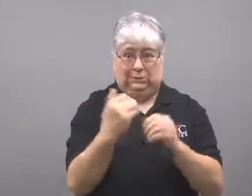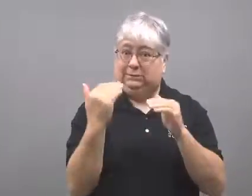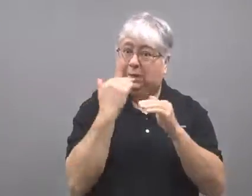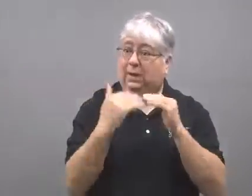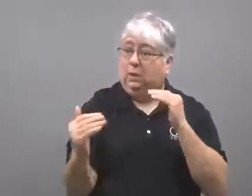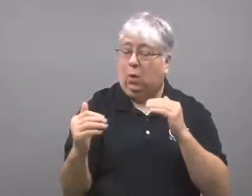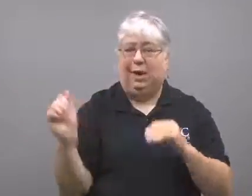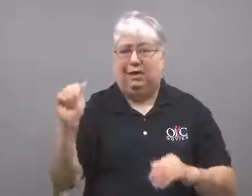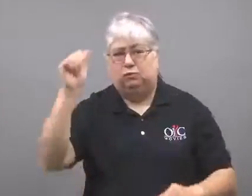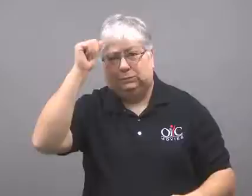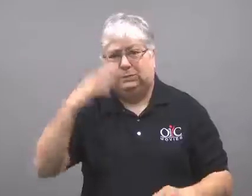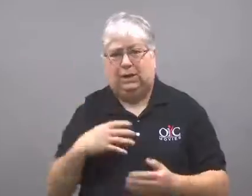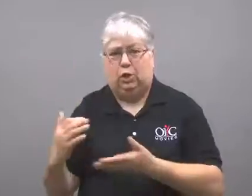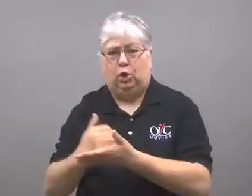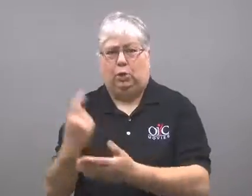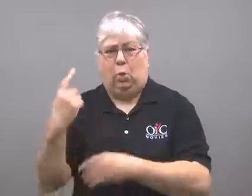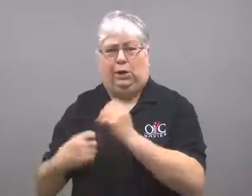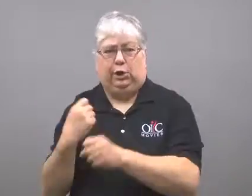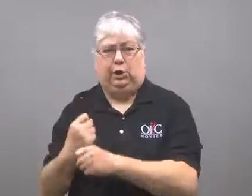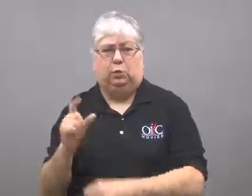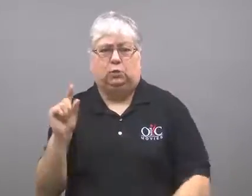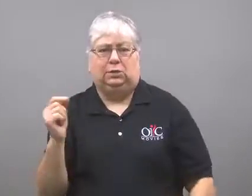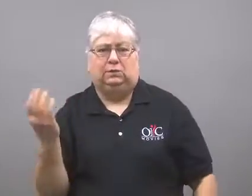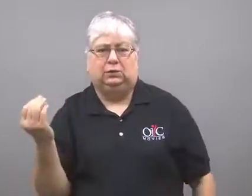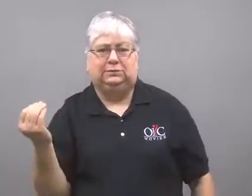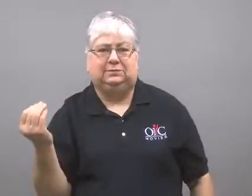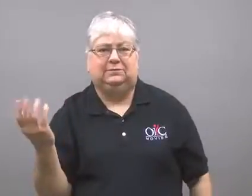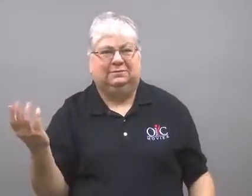will be the same as what a man would earn for just one year, 2014.